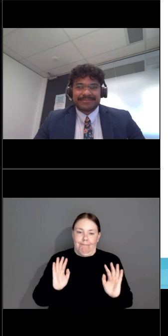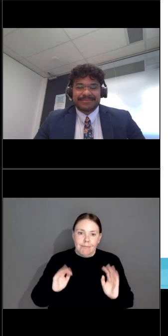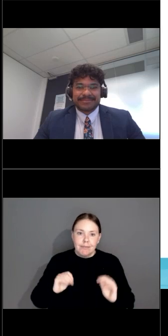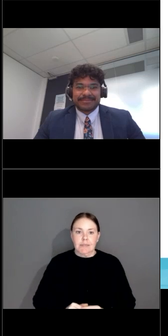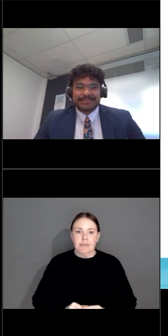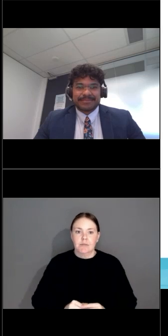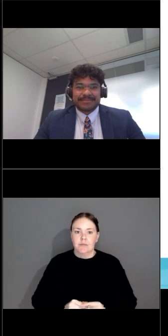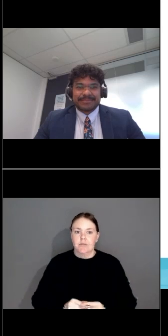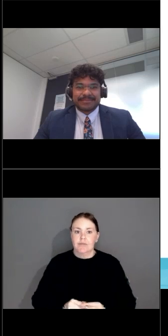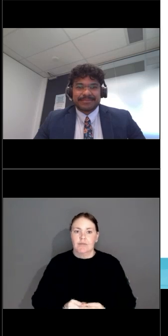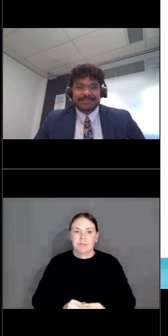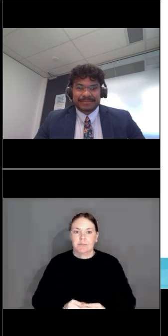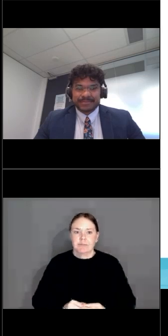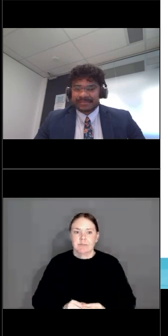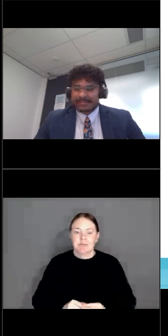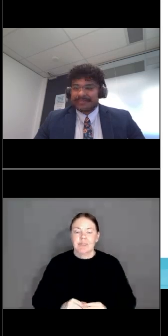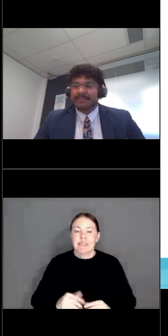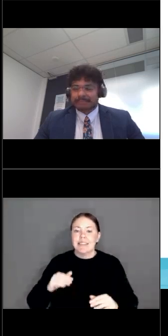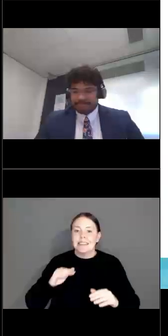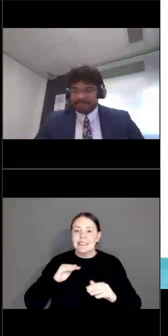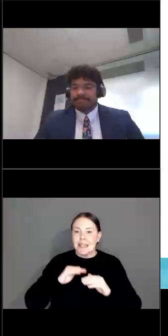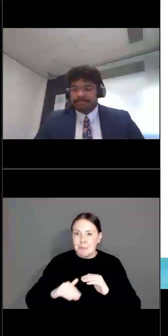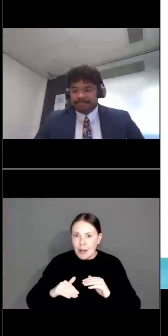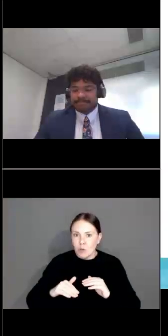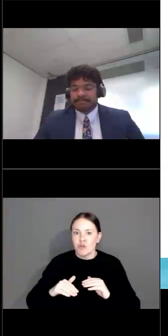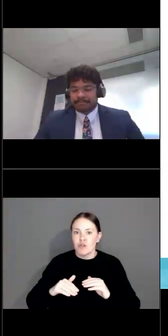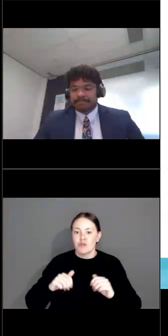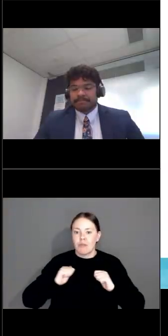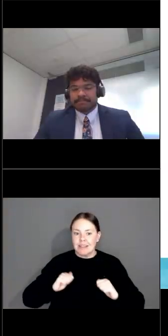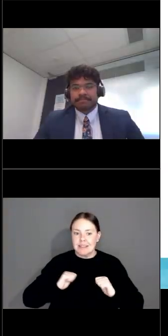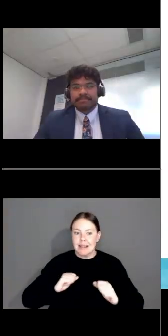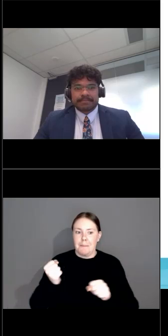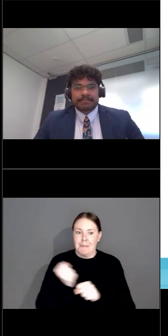um practicing that localizing it means you talk to someone local who understands your community